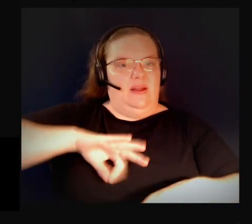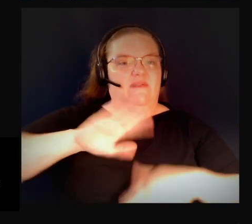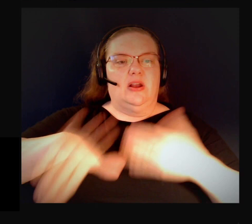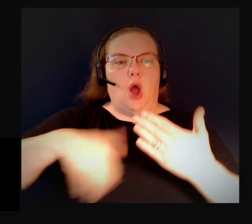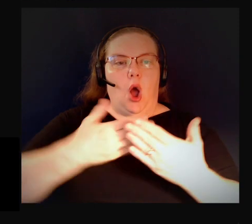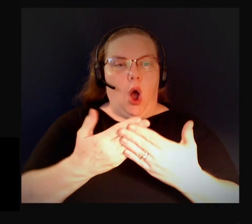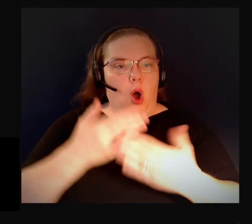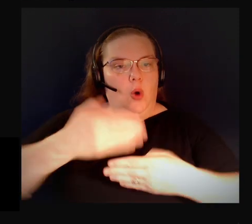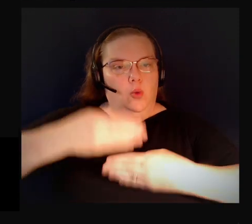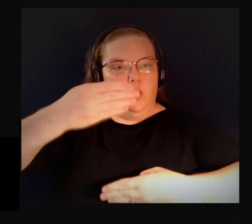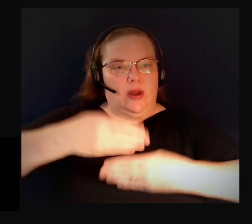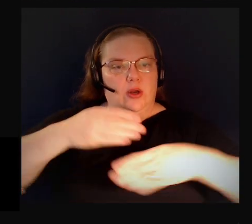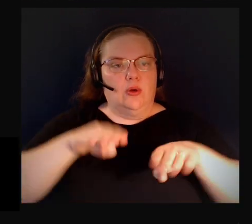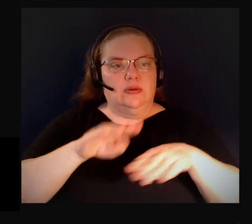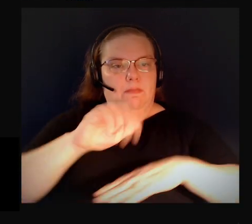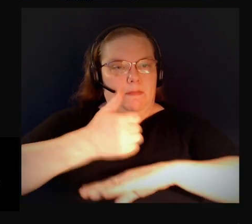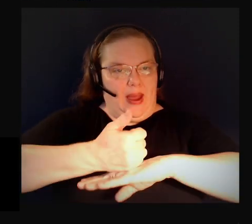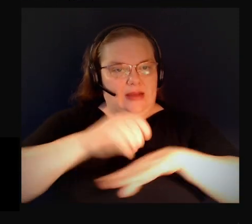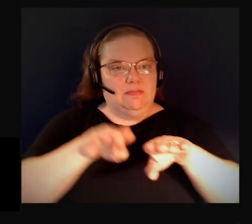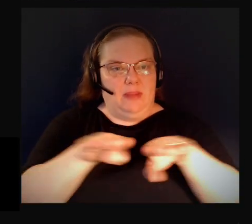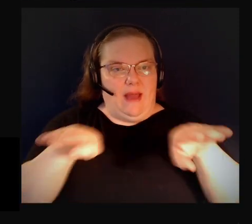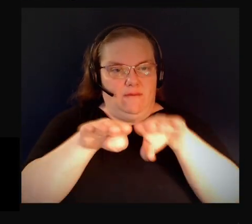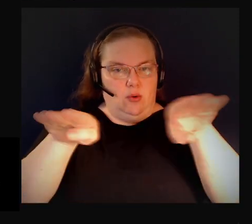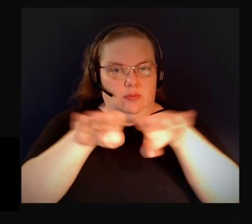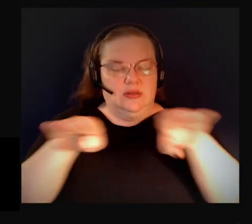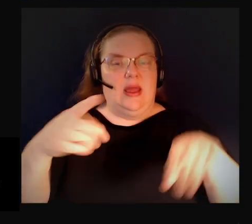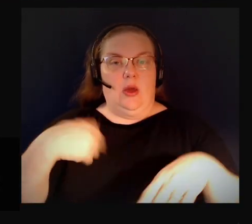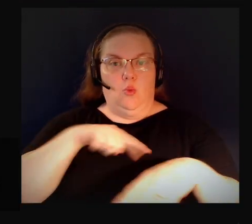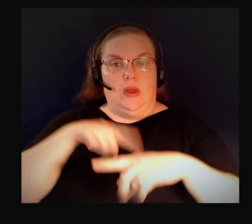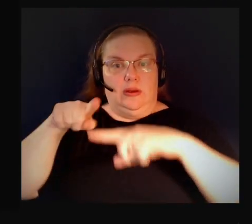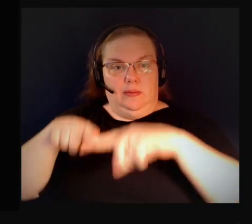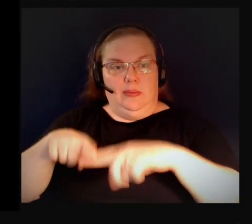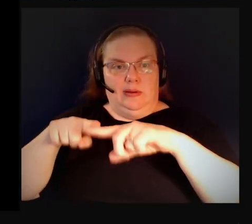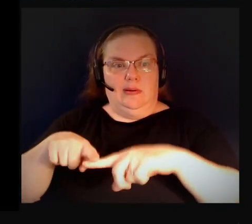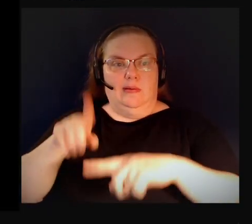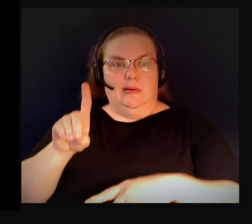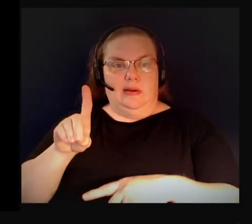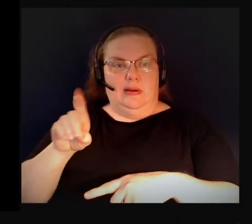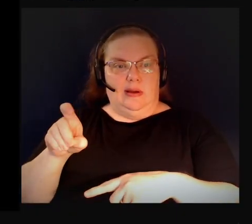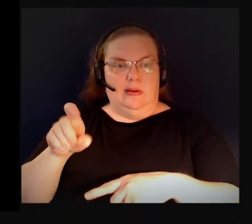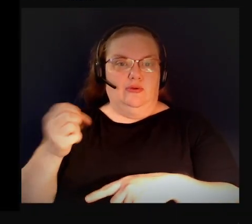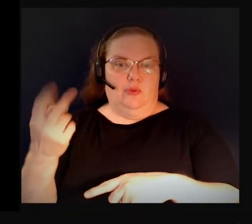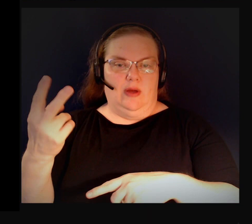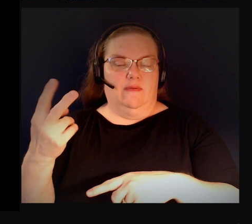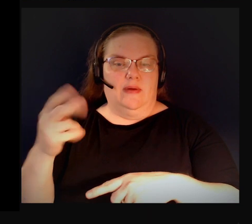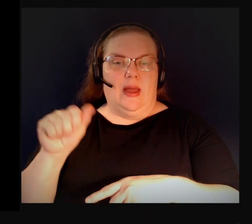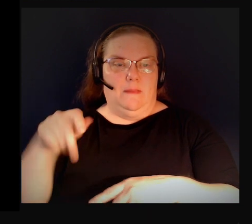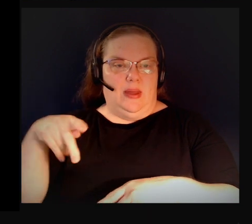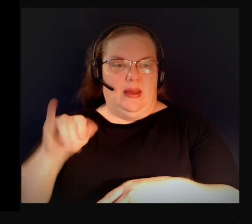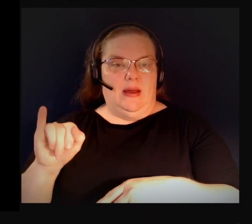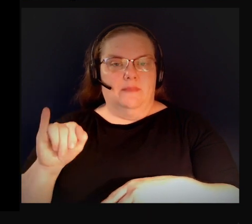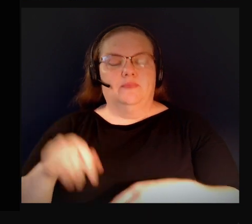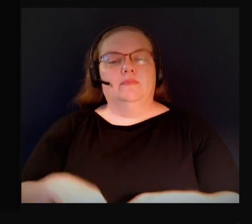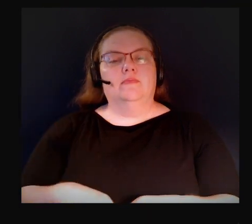and Unity's ray tracing implementation relies on DirectX 12 API. So let's dive into ray tracing on Xbox.